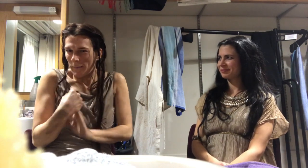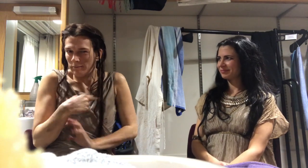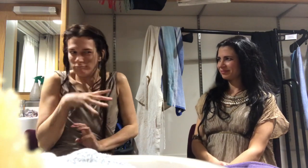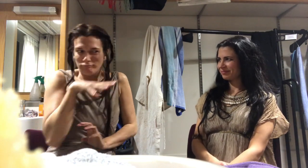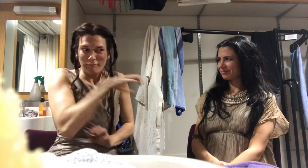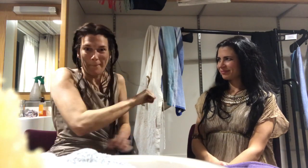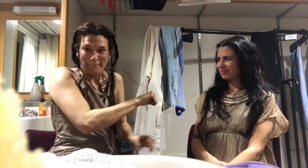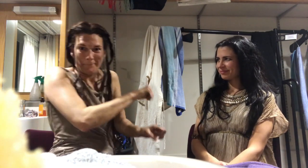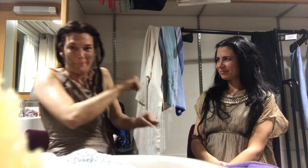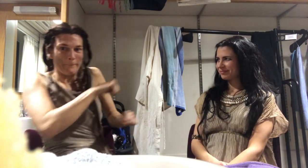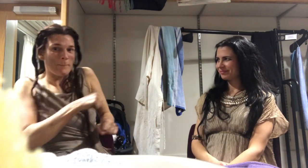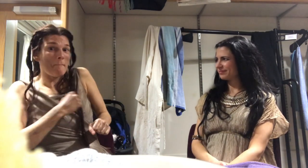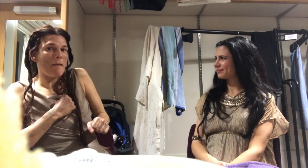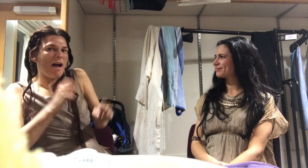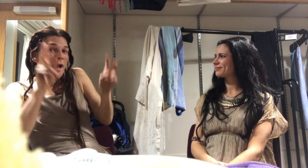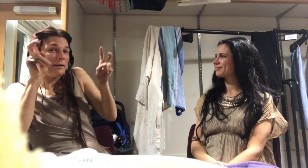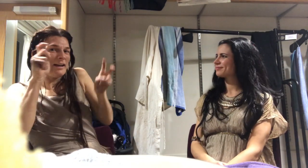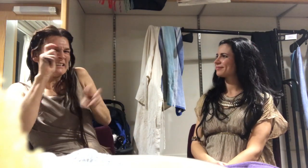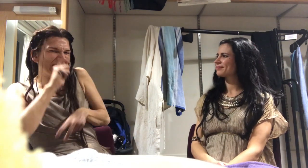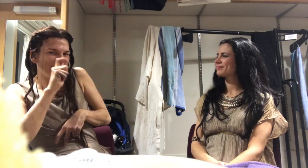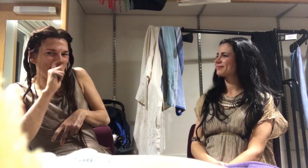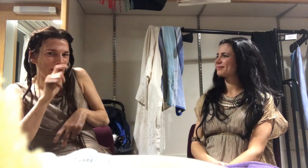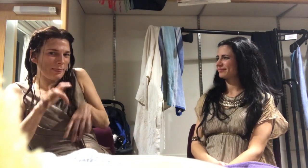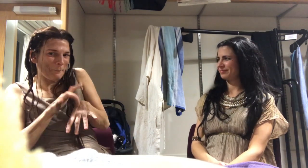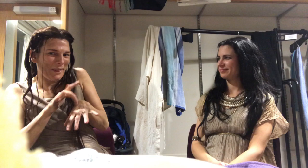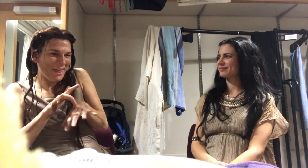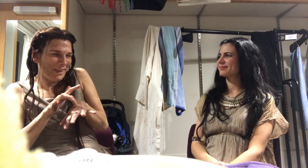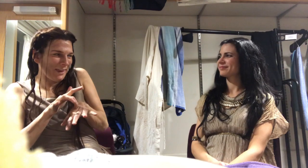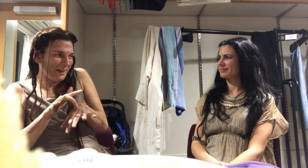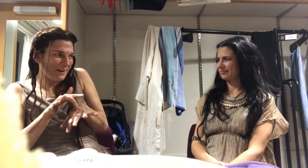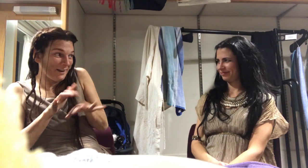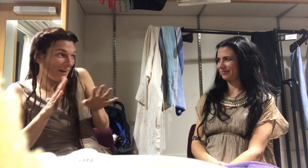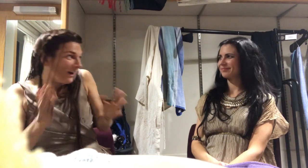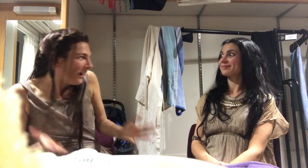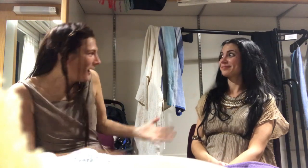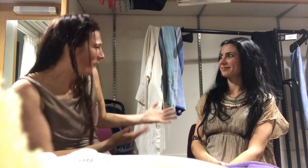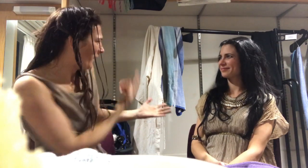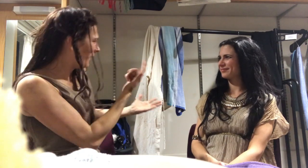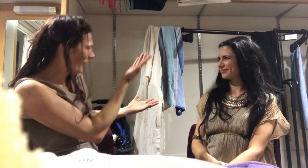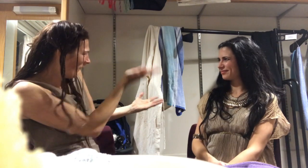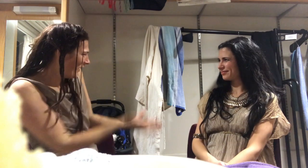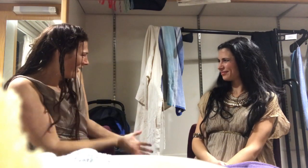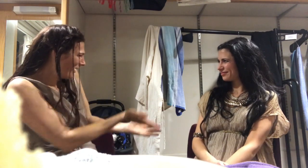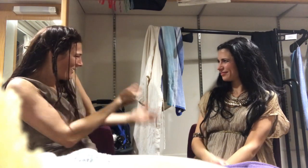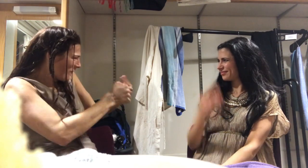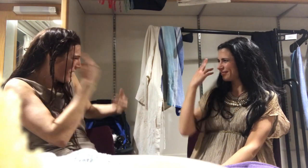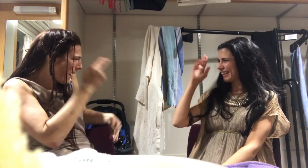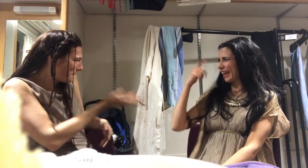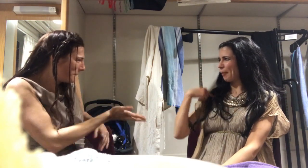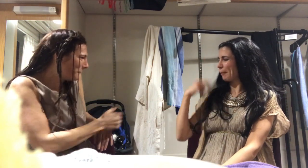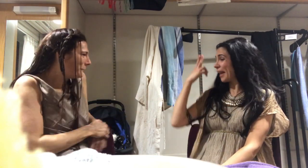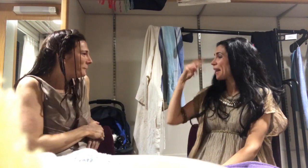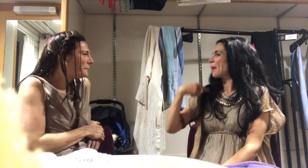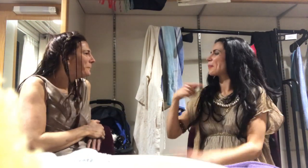Perfect timing, so I can grab my 'sister'! (In the play!) So what's your name? My name is,